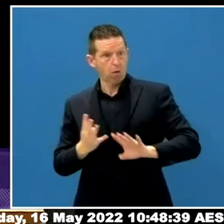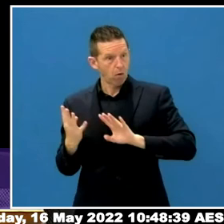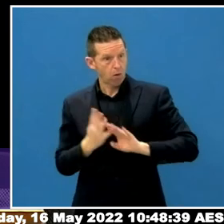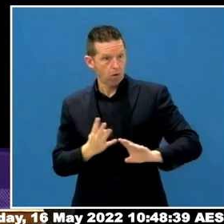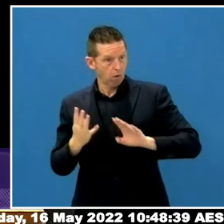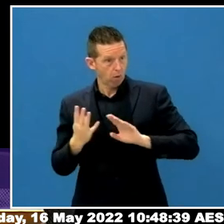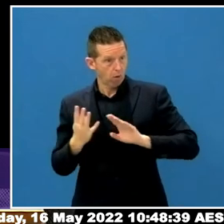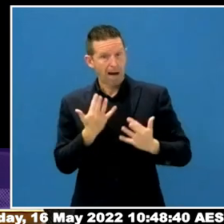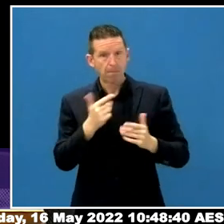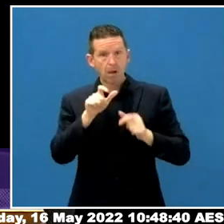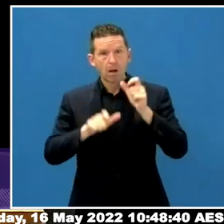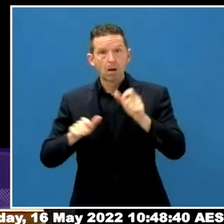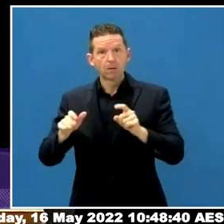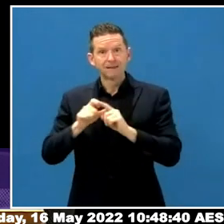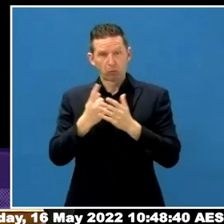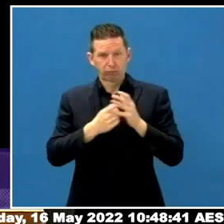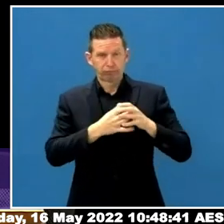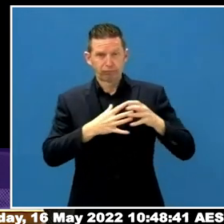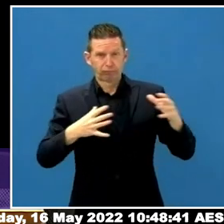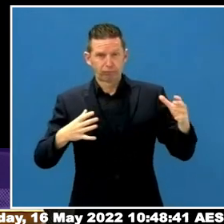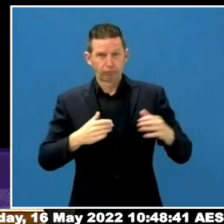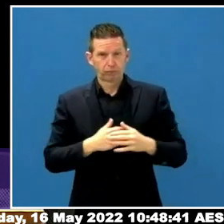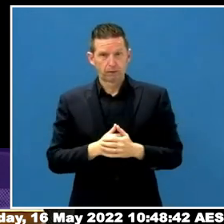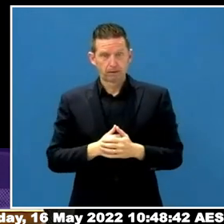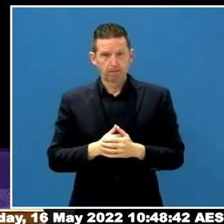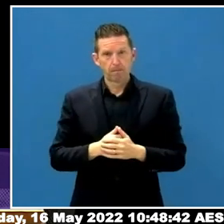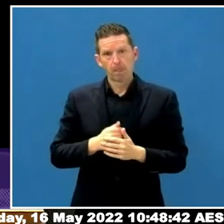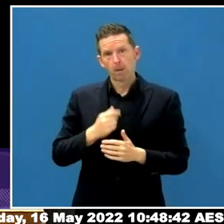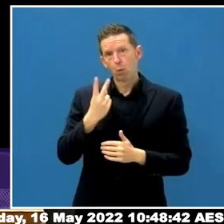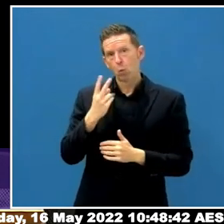Around early 2018, she made a complaint about this to the then district manager.